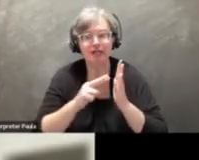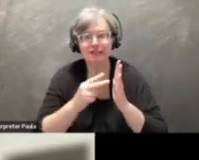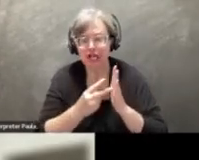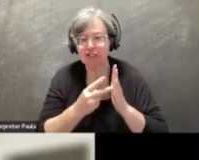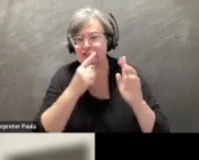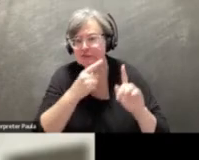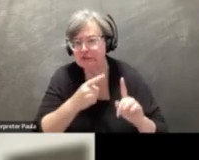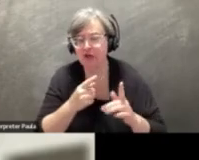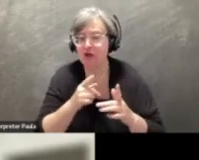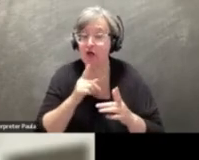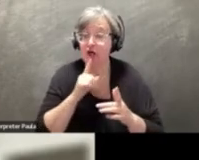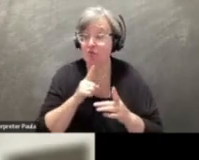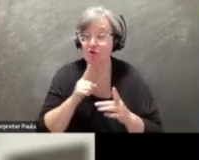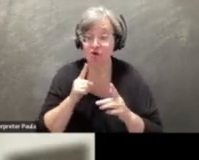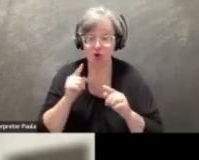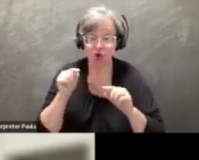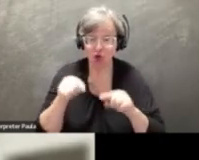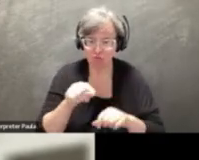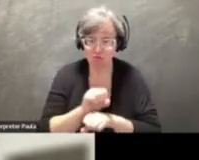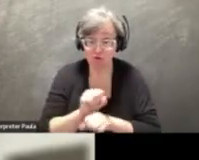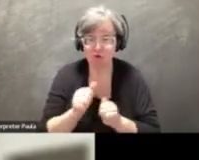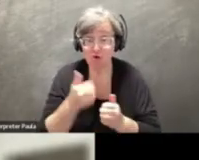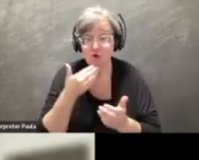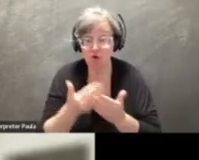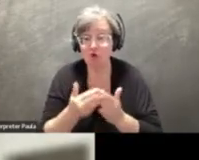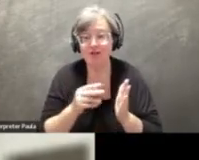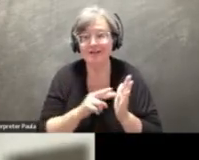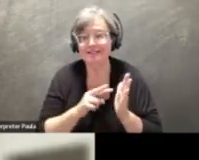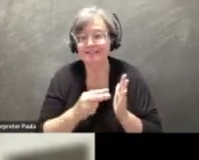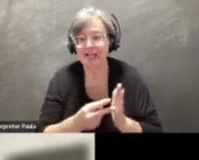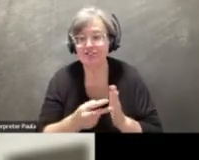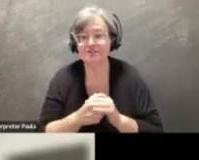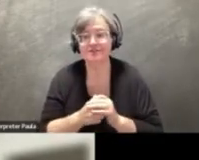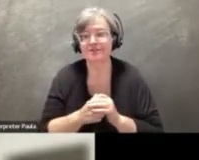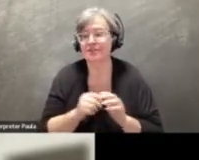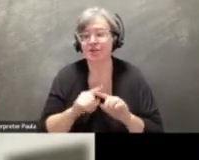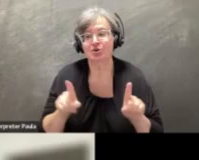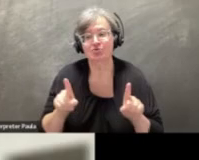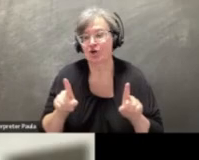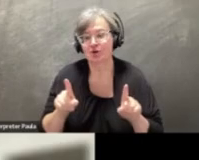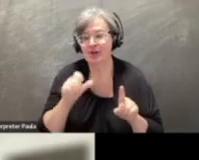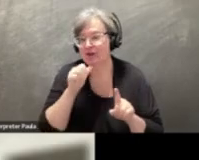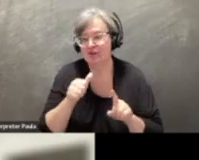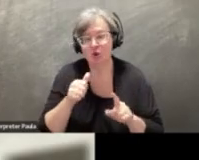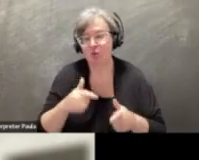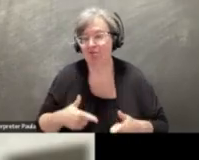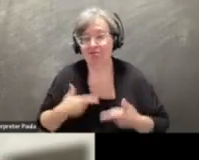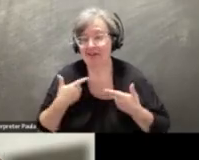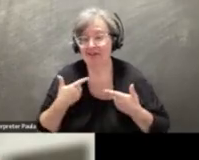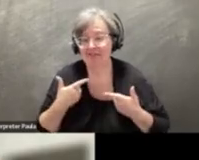to this work with good intention, if they don't live this reality, their